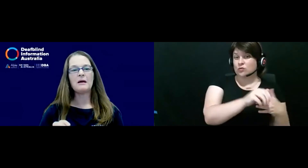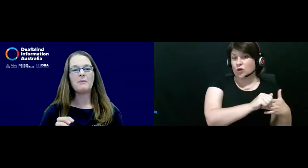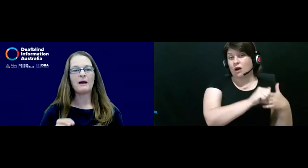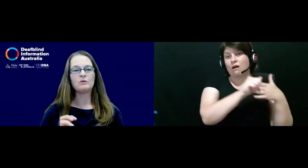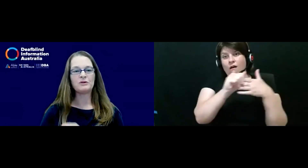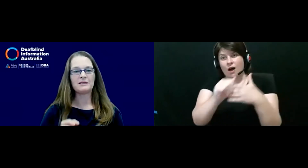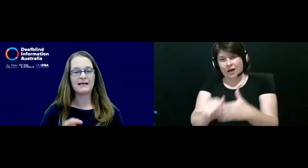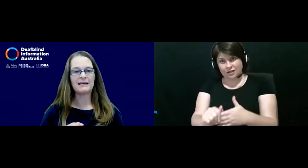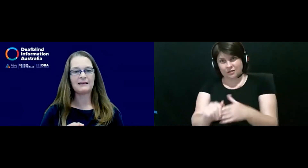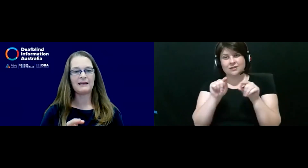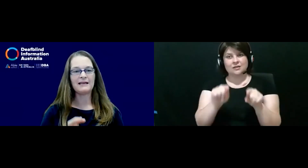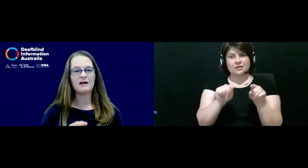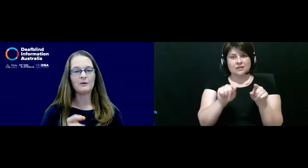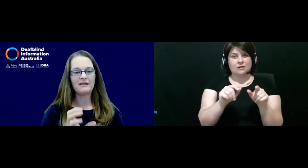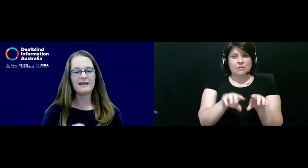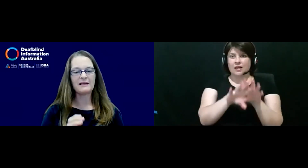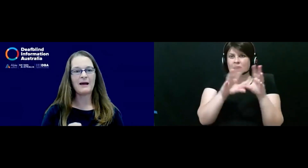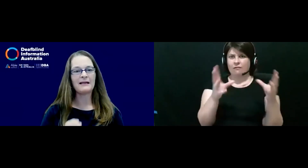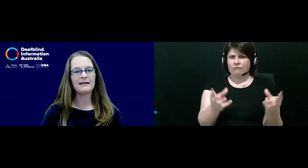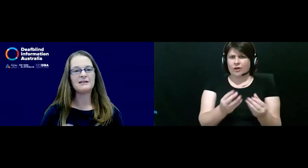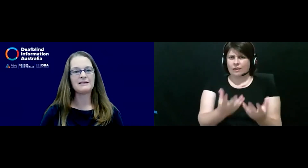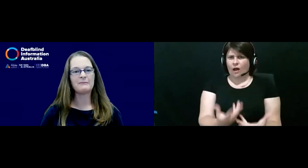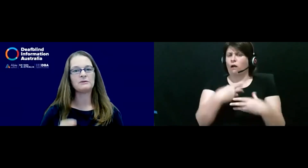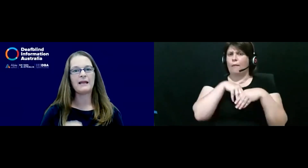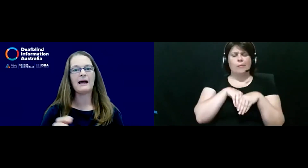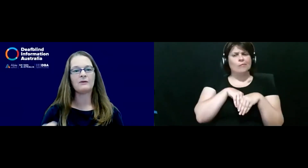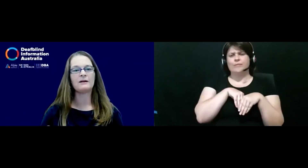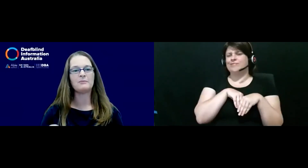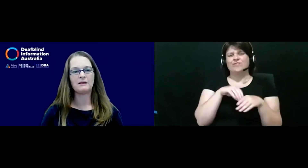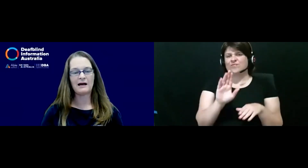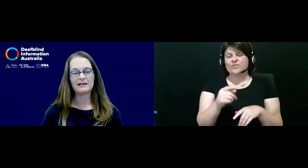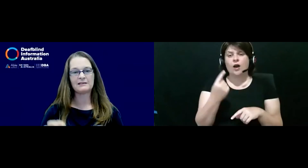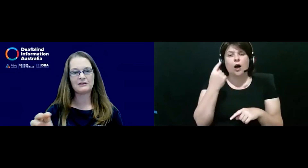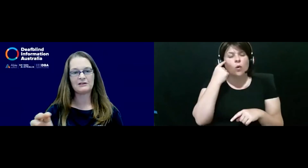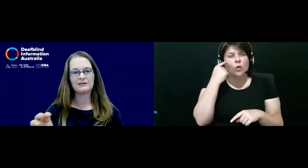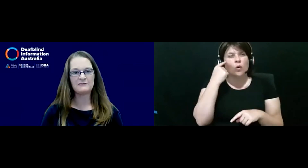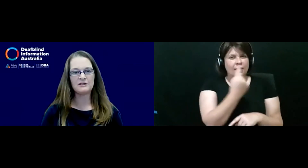but I would think about each example and how it applies to the individual